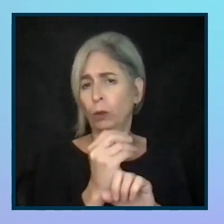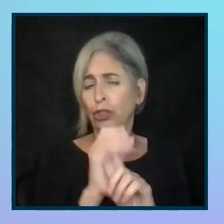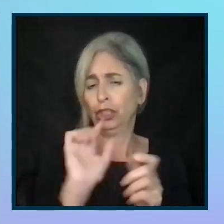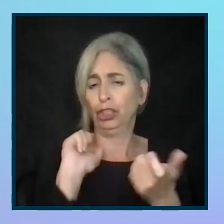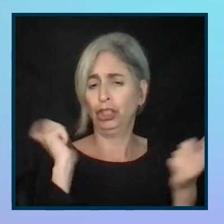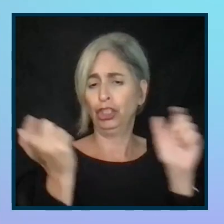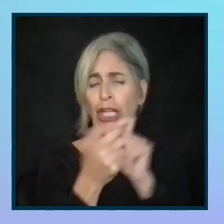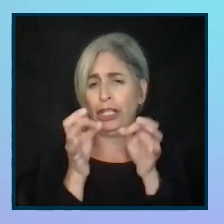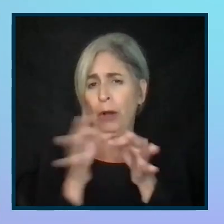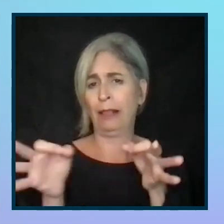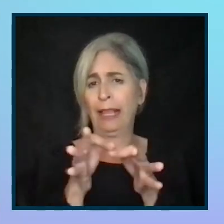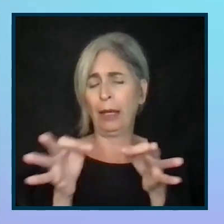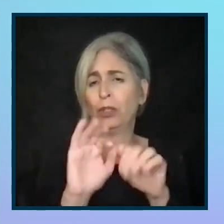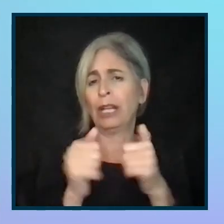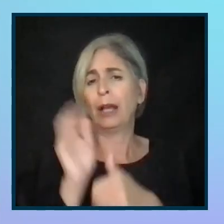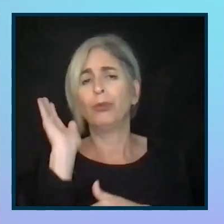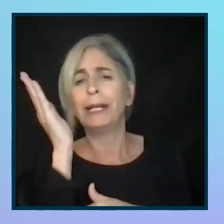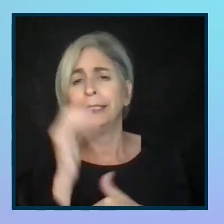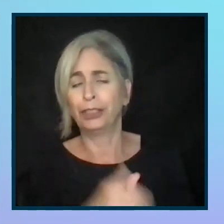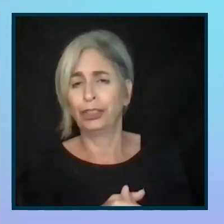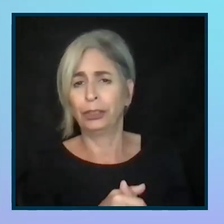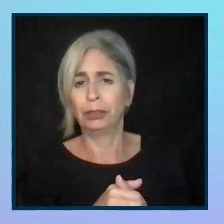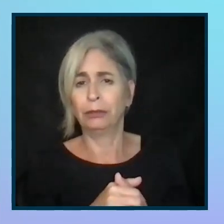and the way you sell it, according to your company.